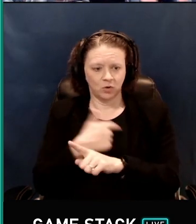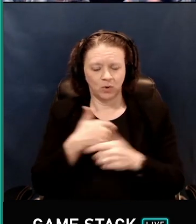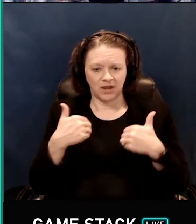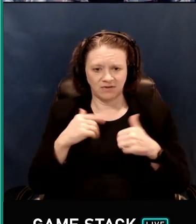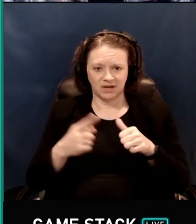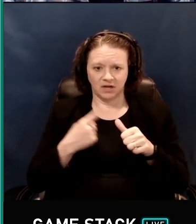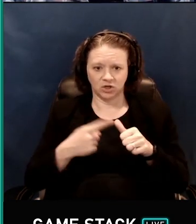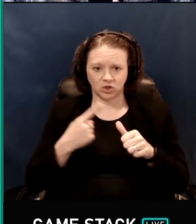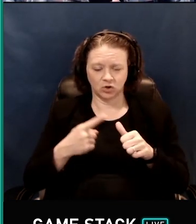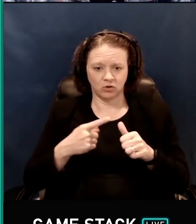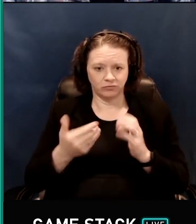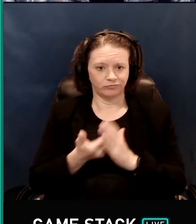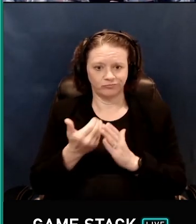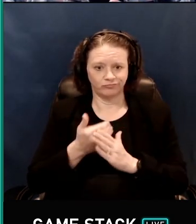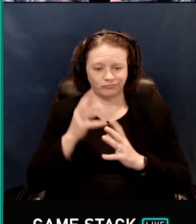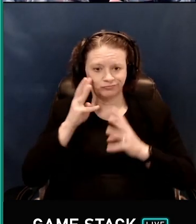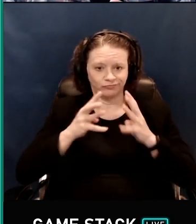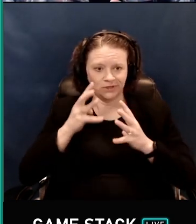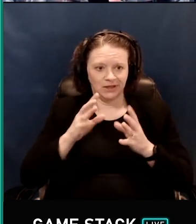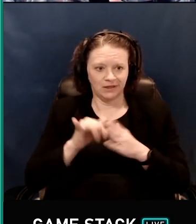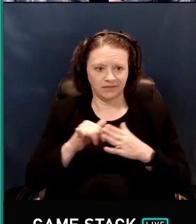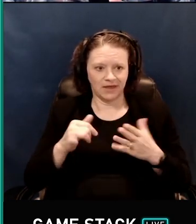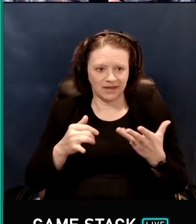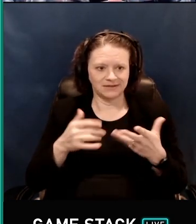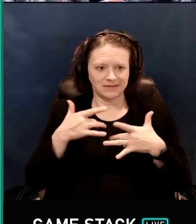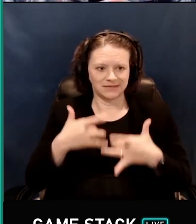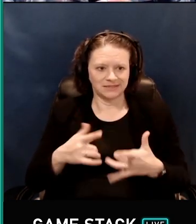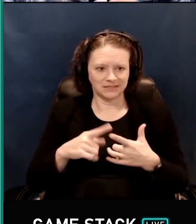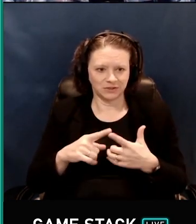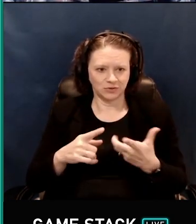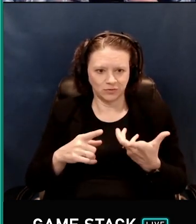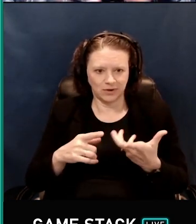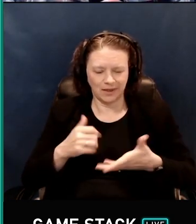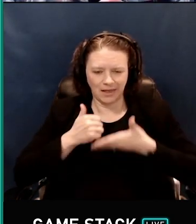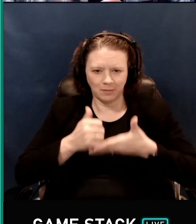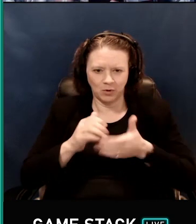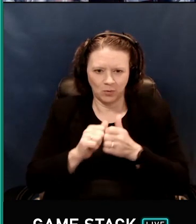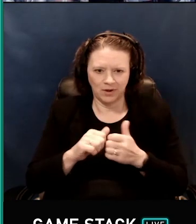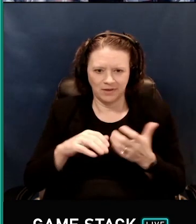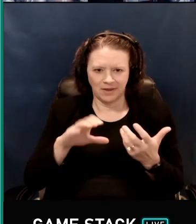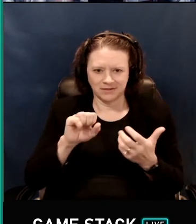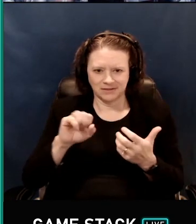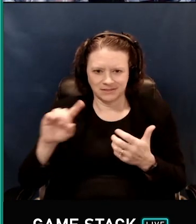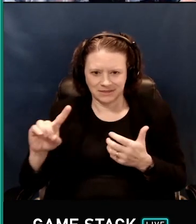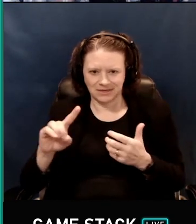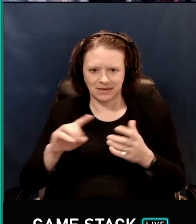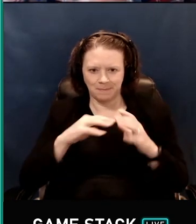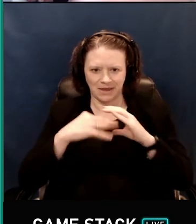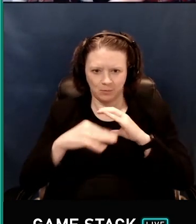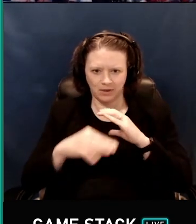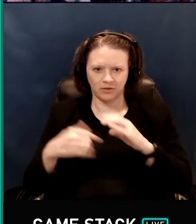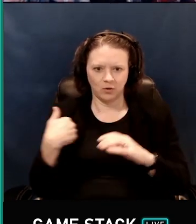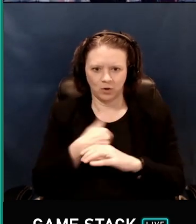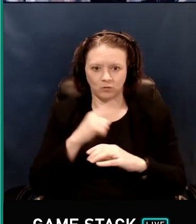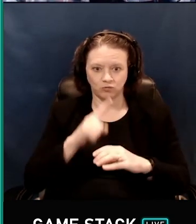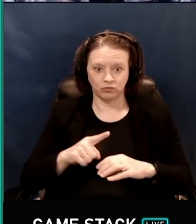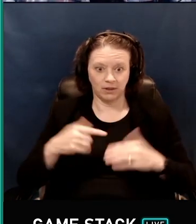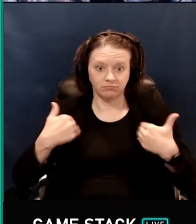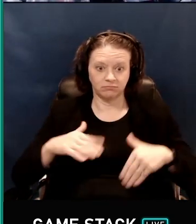SSD bandwidth, and so we're pretty confident, we're pretty happy with the results, and being able to enable you, the game developers, to